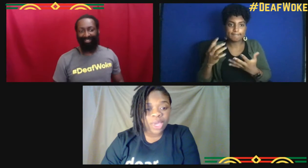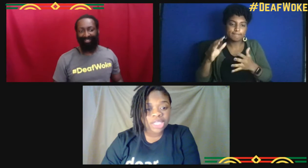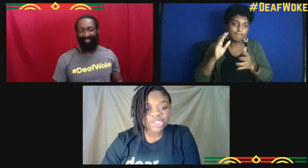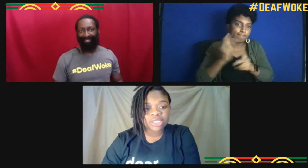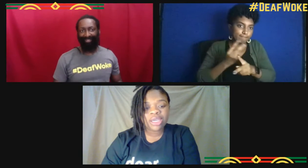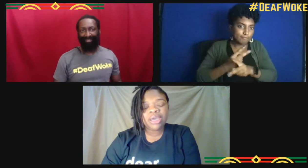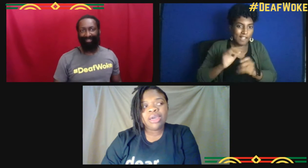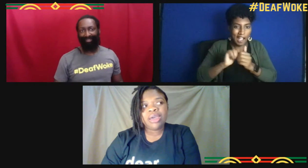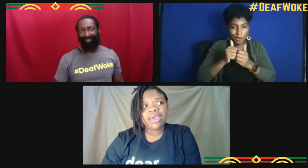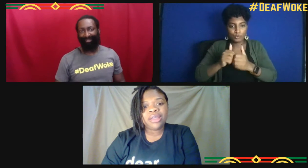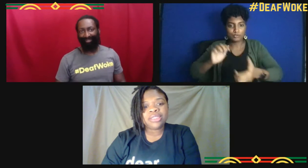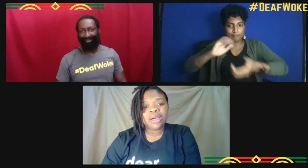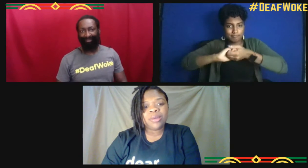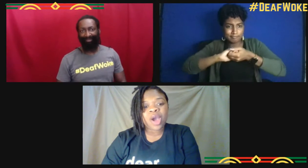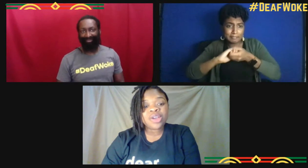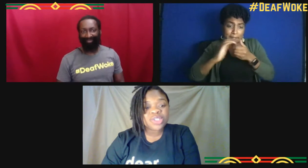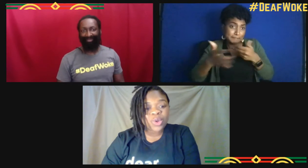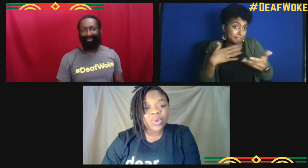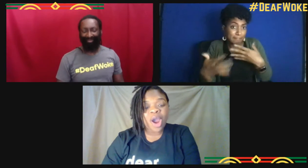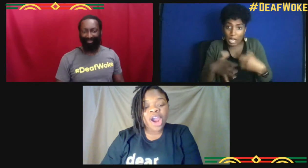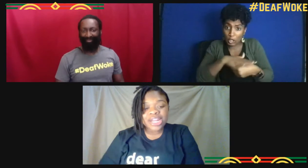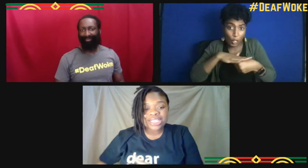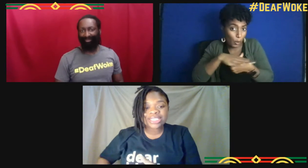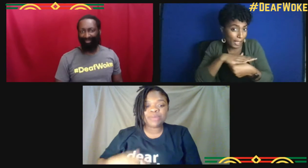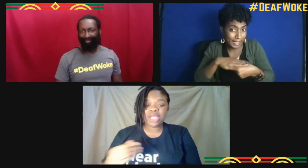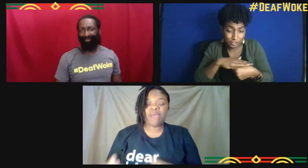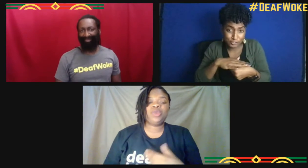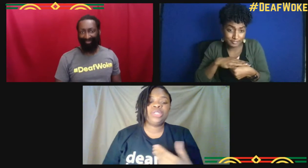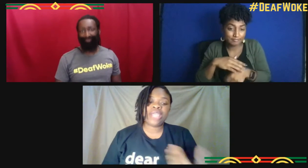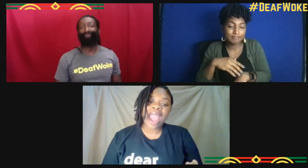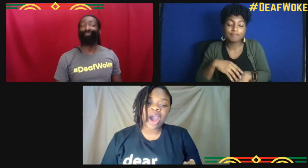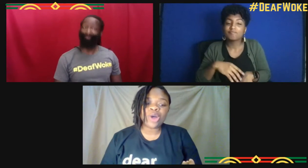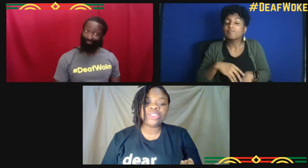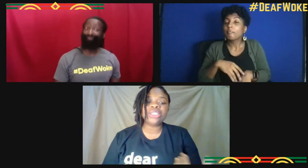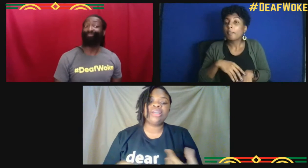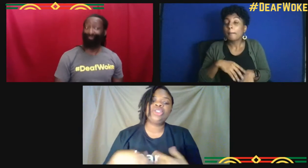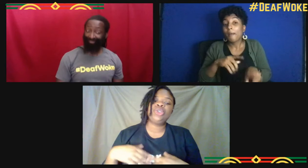of location and also artists sometimes reach out